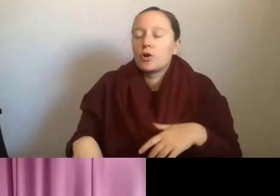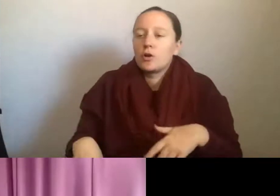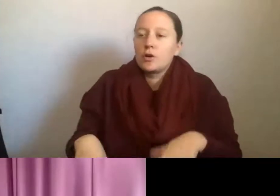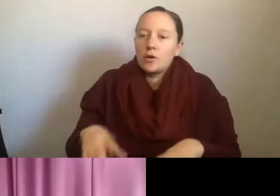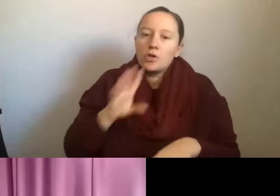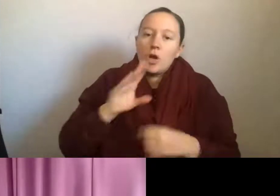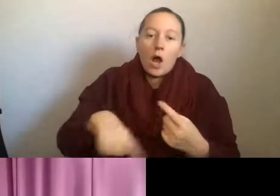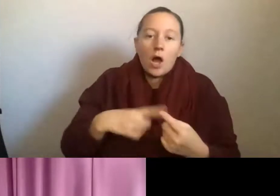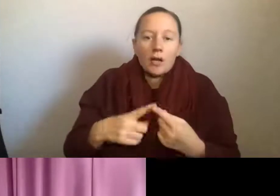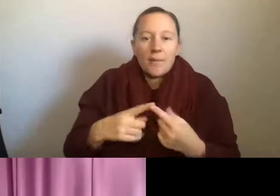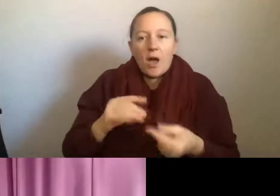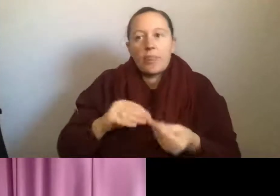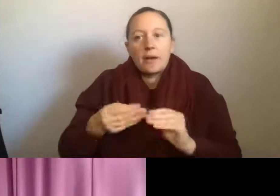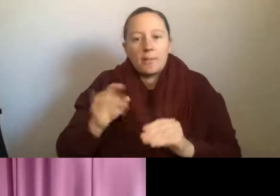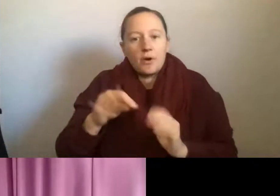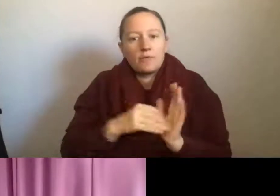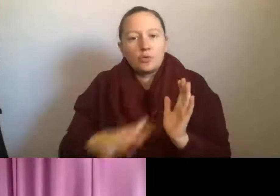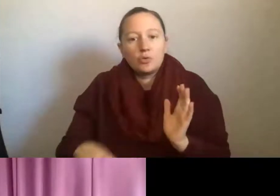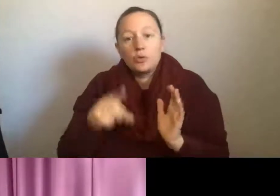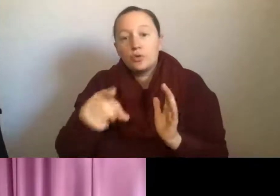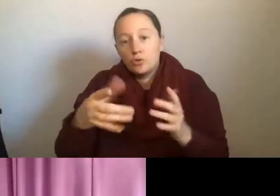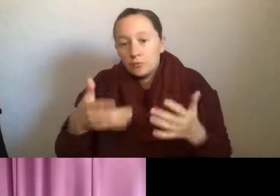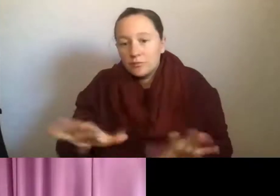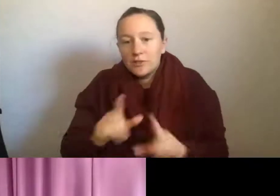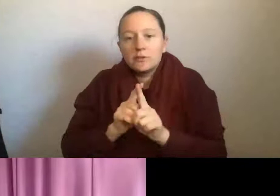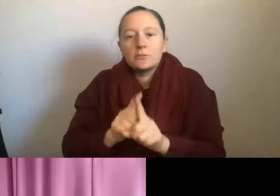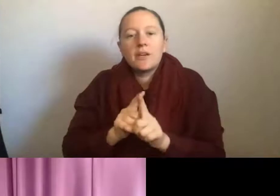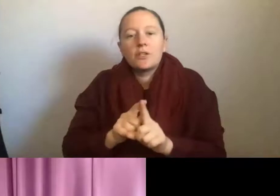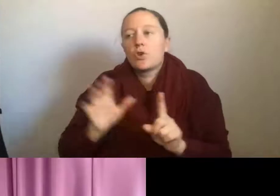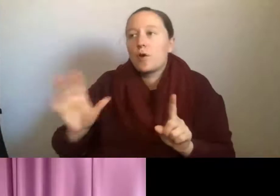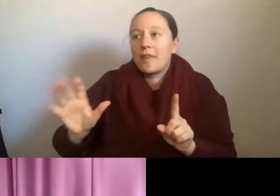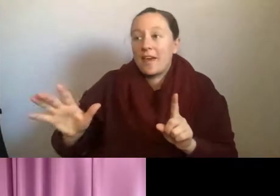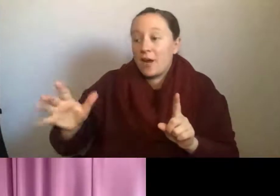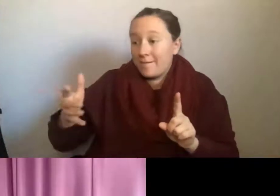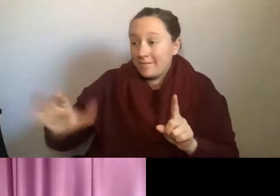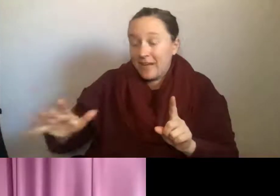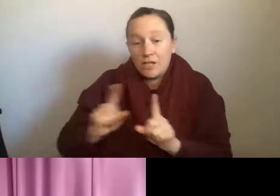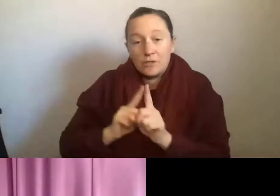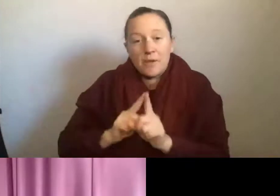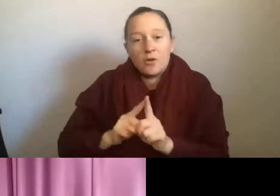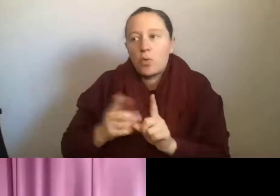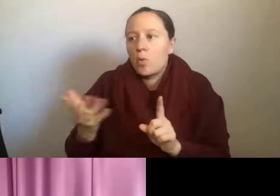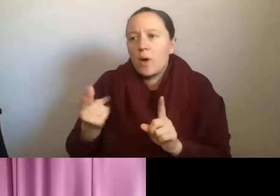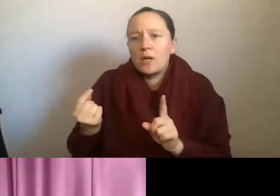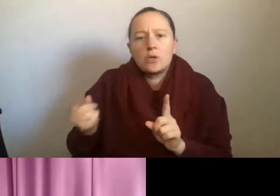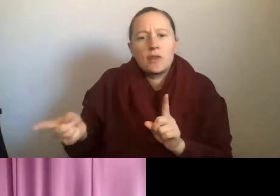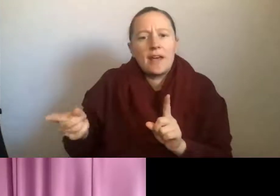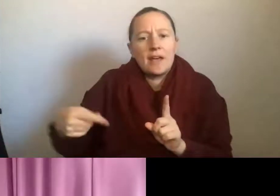that you have mentored previously, where they've gone, that sort of thing. That's another great place to talk